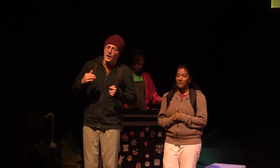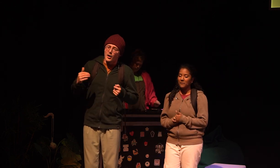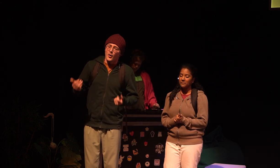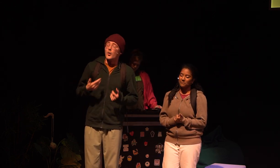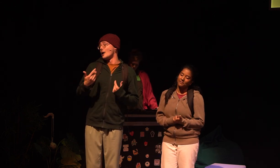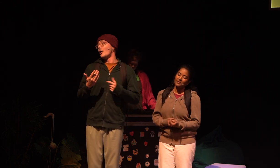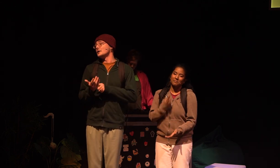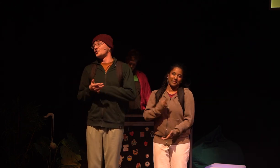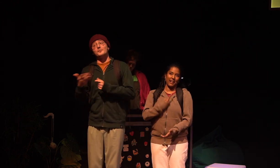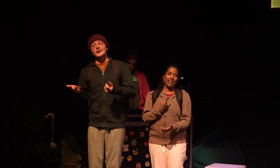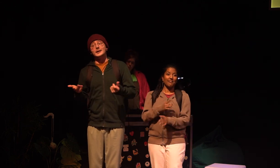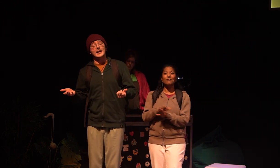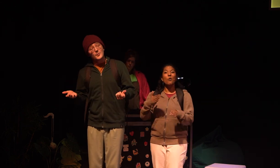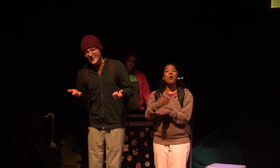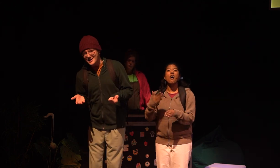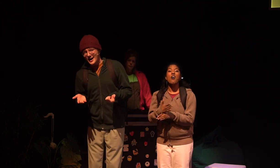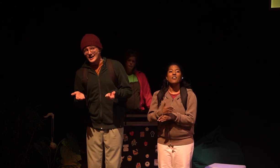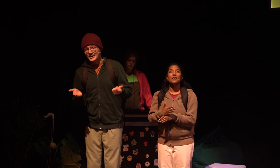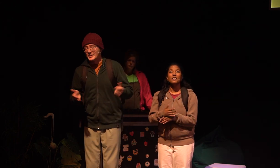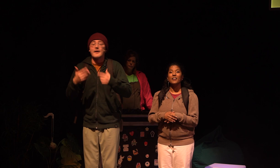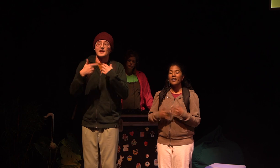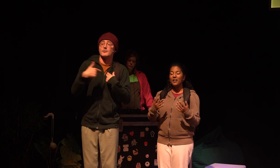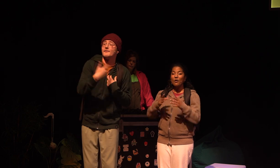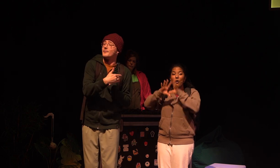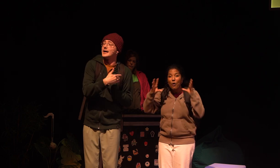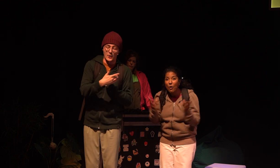well, I wasn't bringing in any money either. I mean, everything went for me and